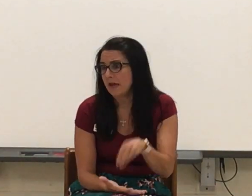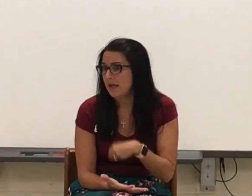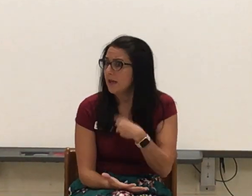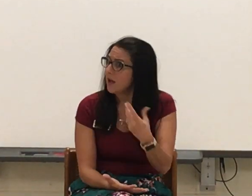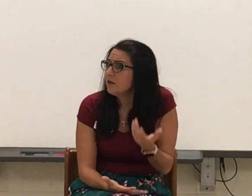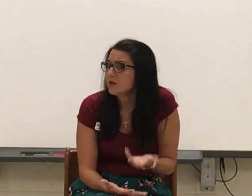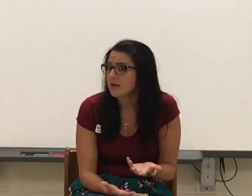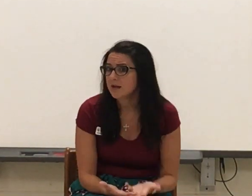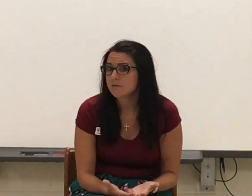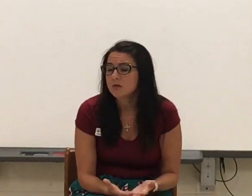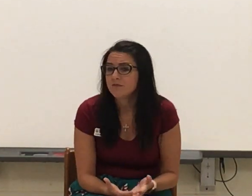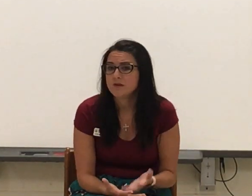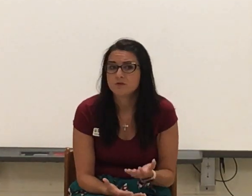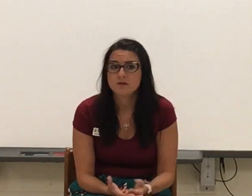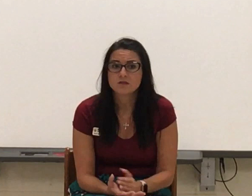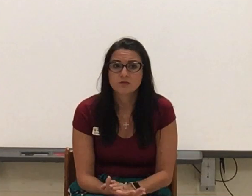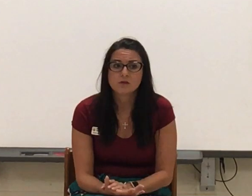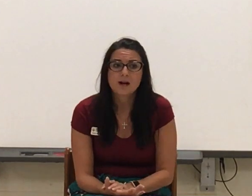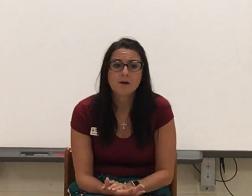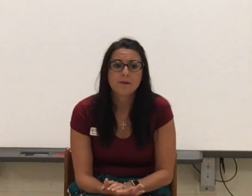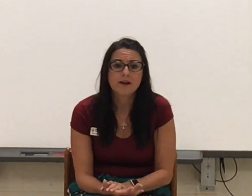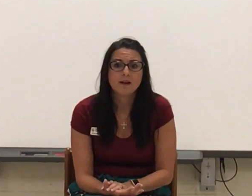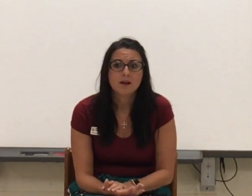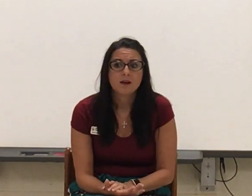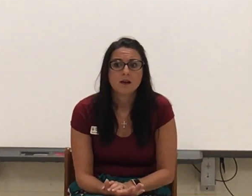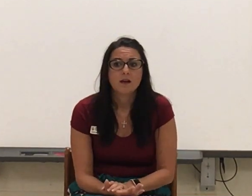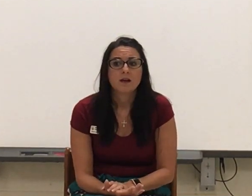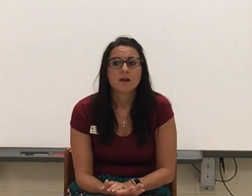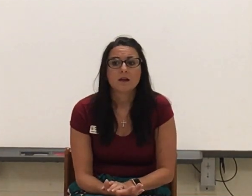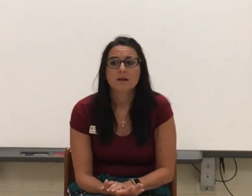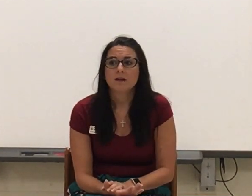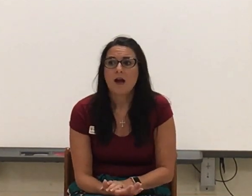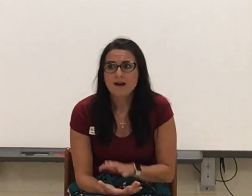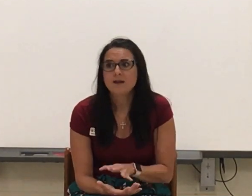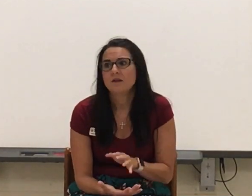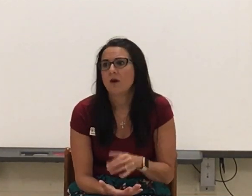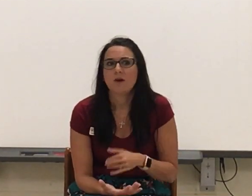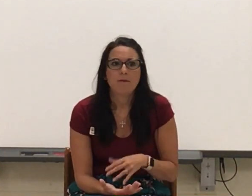making it understandable. I've been doing this for a while, but I need to know when